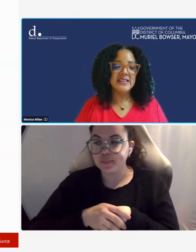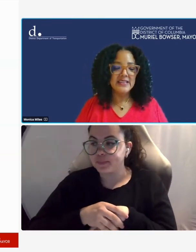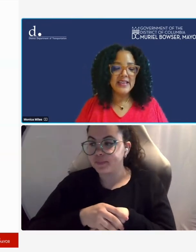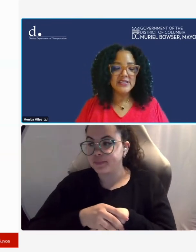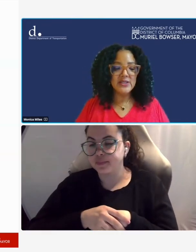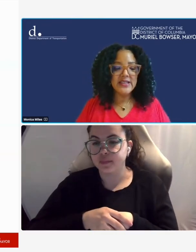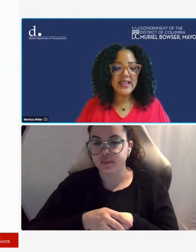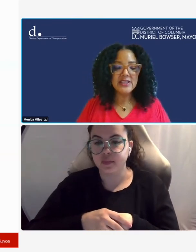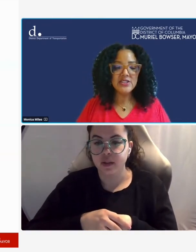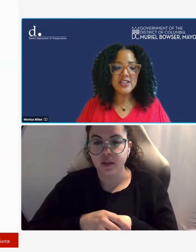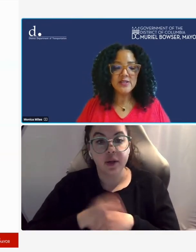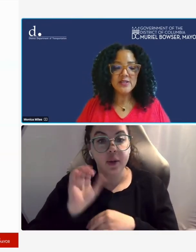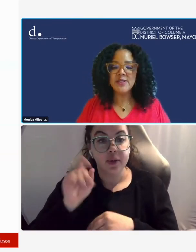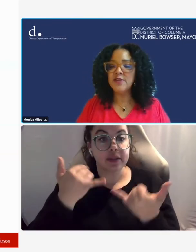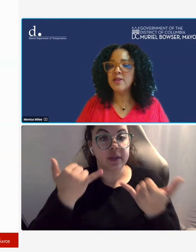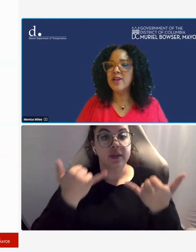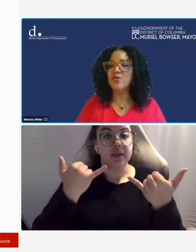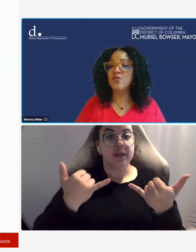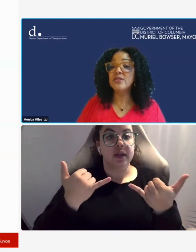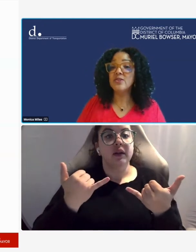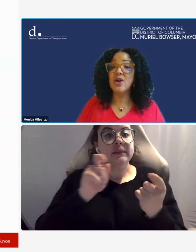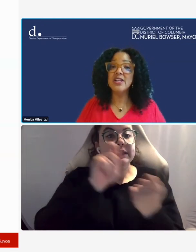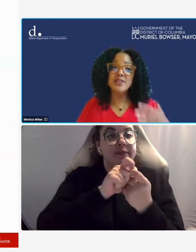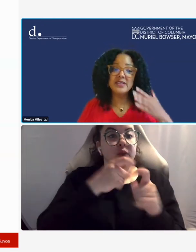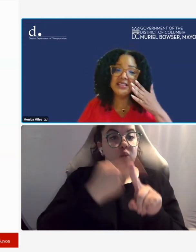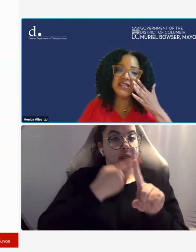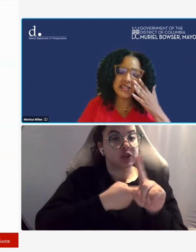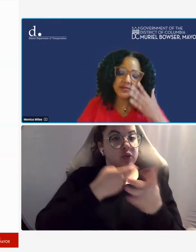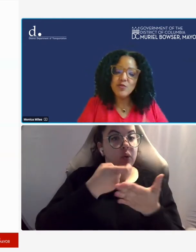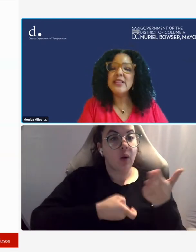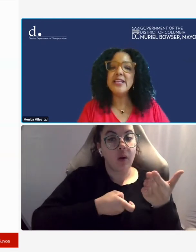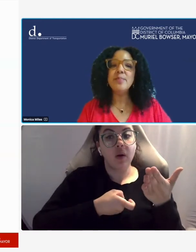okay so now let's talk specifically about rental costs because this is something related party